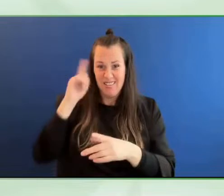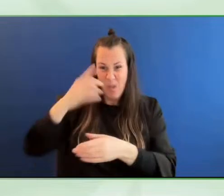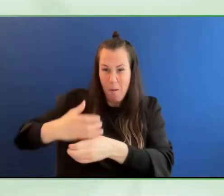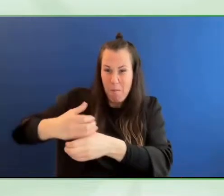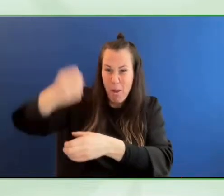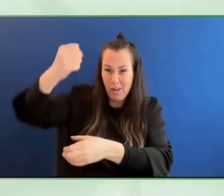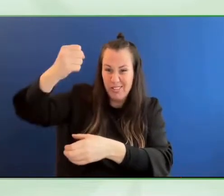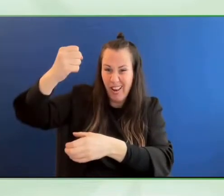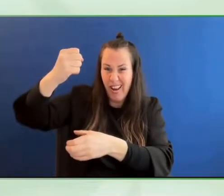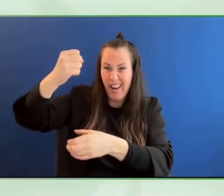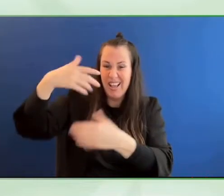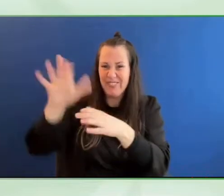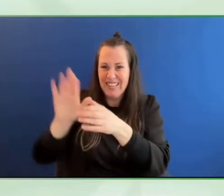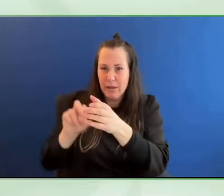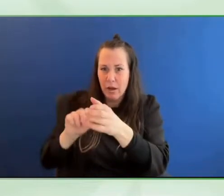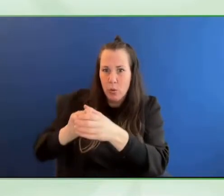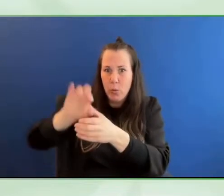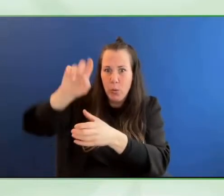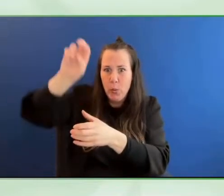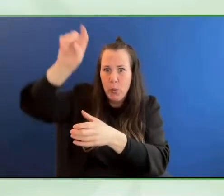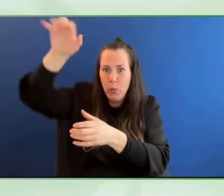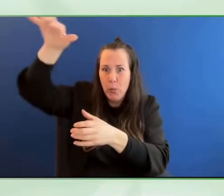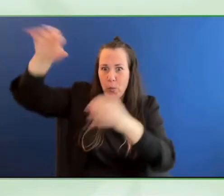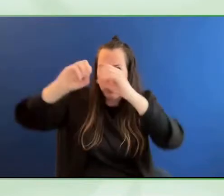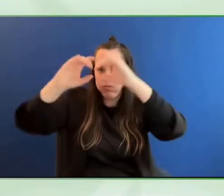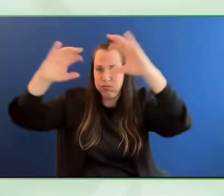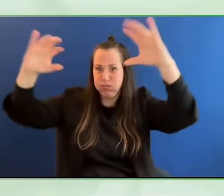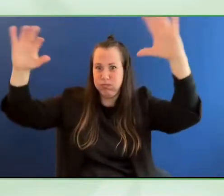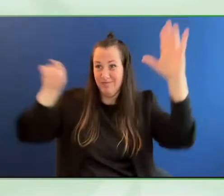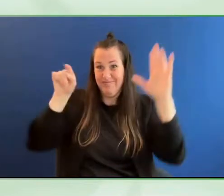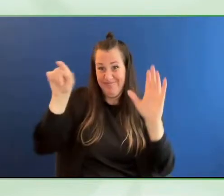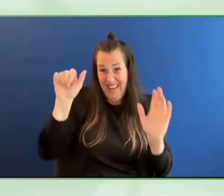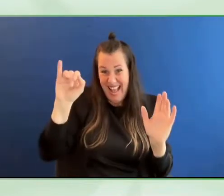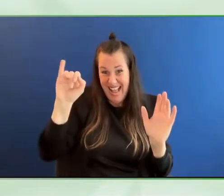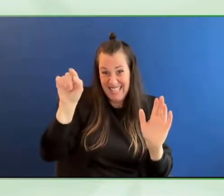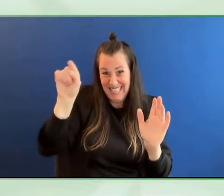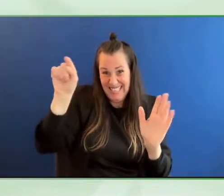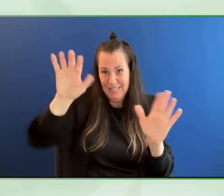If you are going to be the creative accountant that only cares about ones and zeros and dollars,